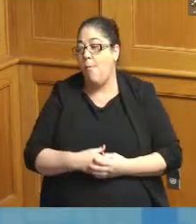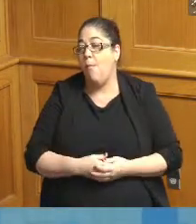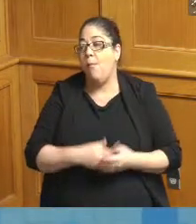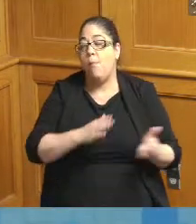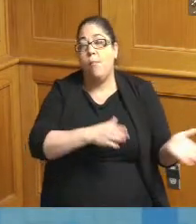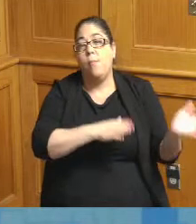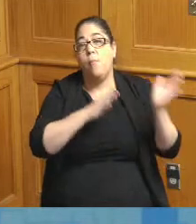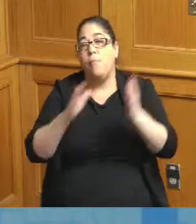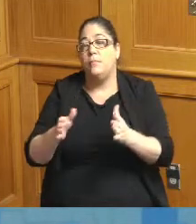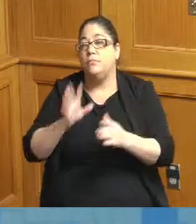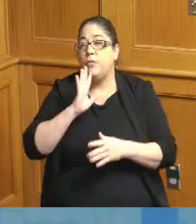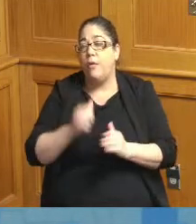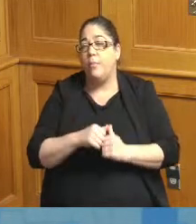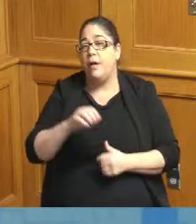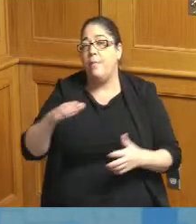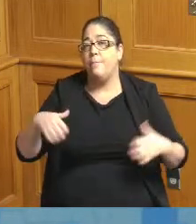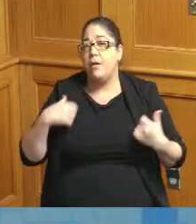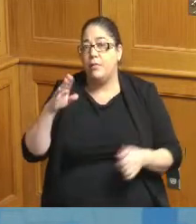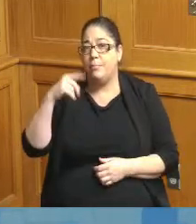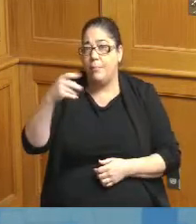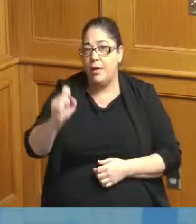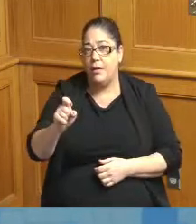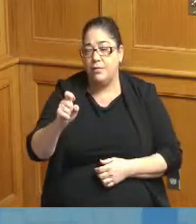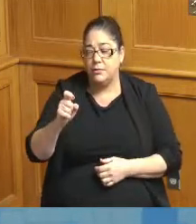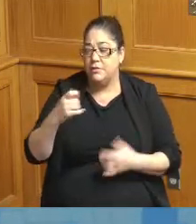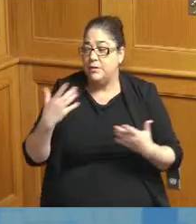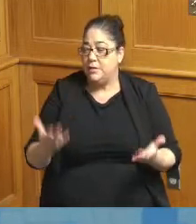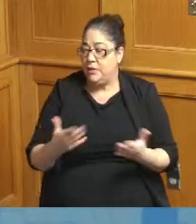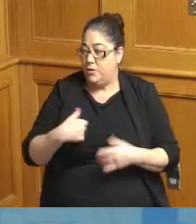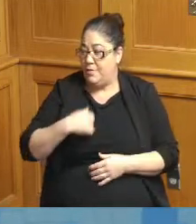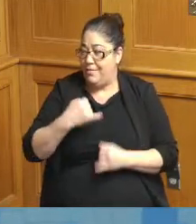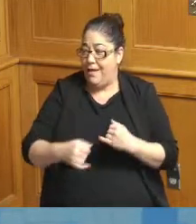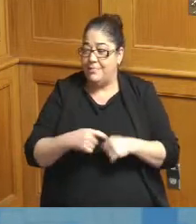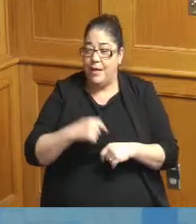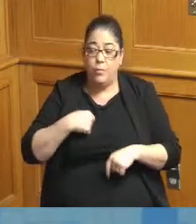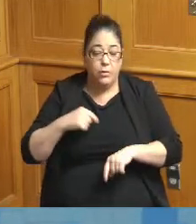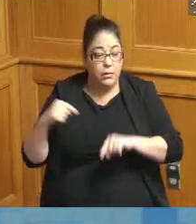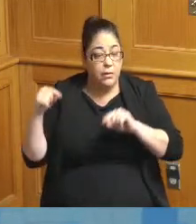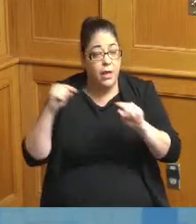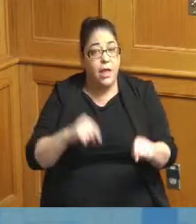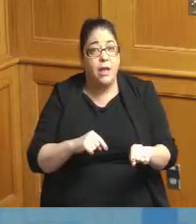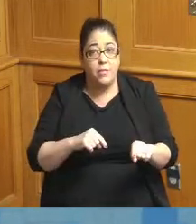to monkeypox here in Hamilton County since I last briefed the the Commissioners we've had